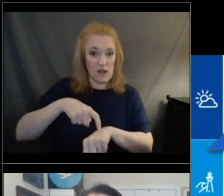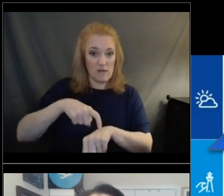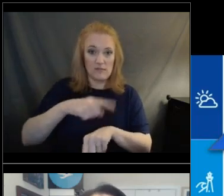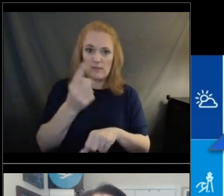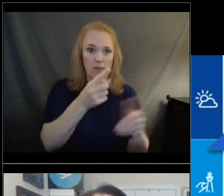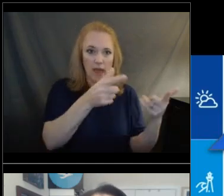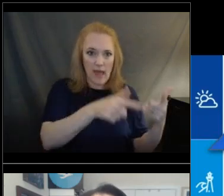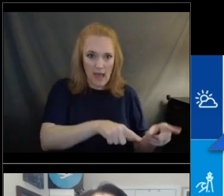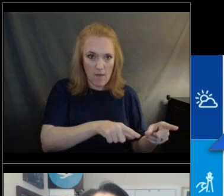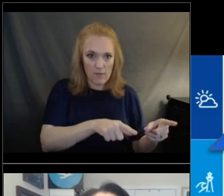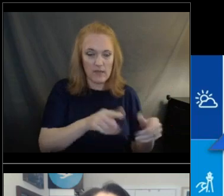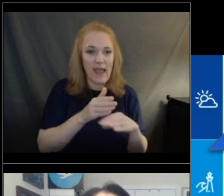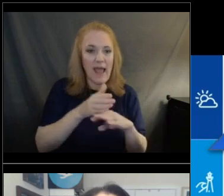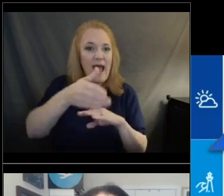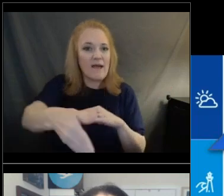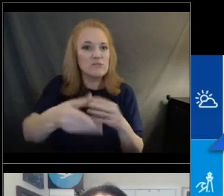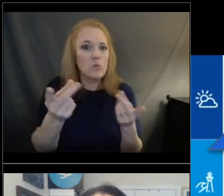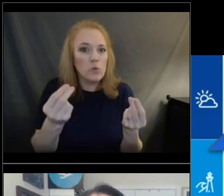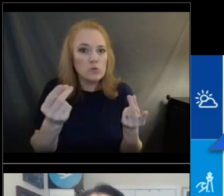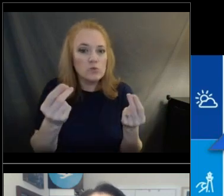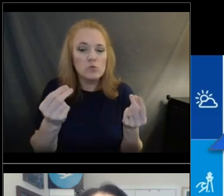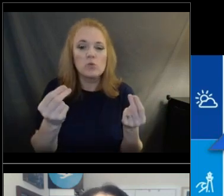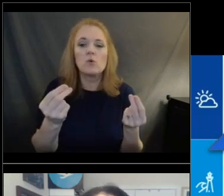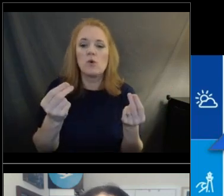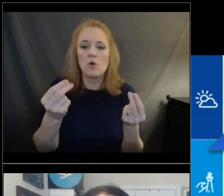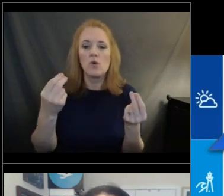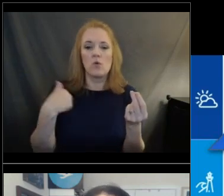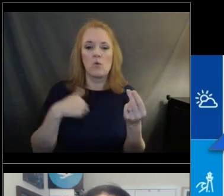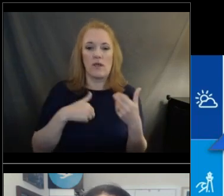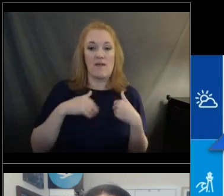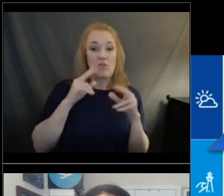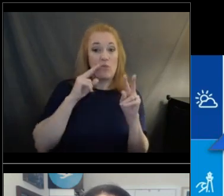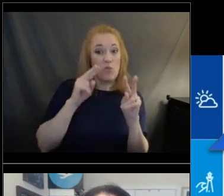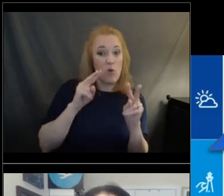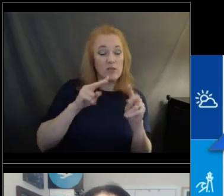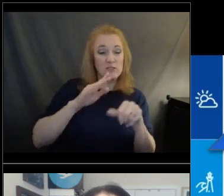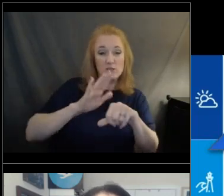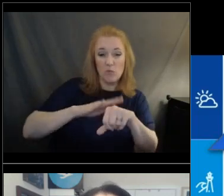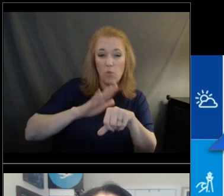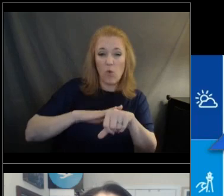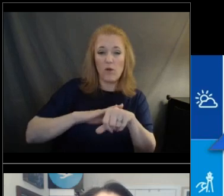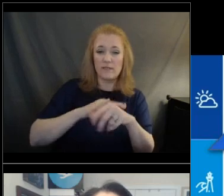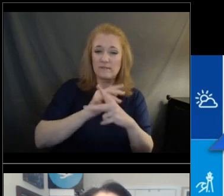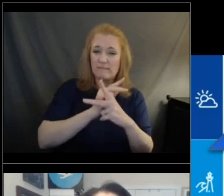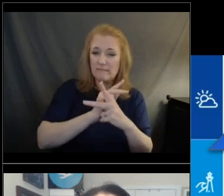daily forecasts out through day seven and issue watches, warnings, and advisories to alert users,